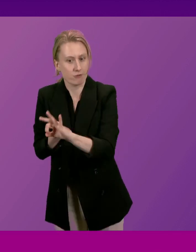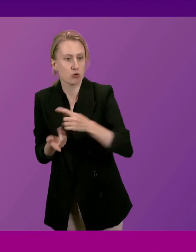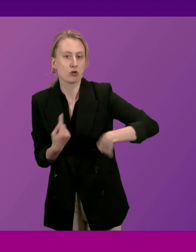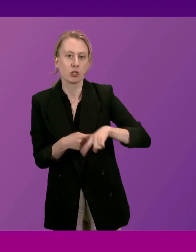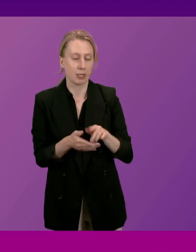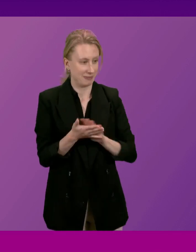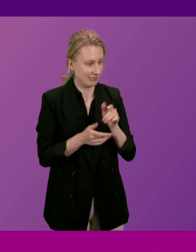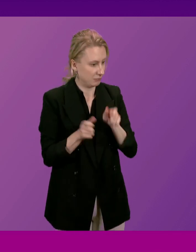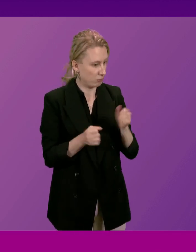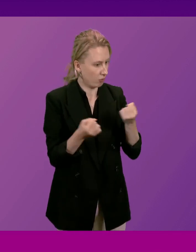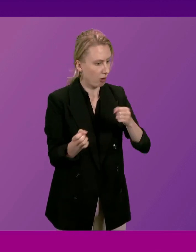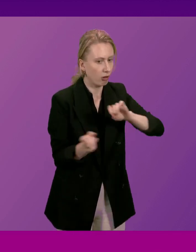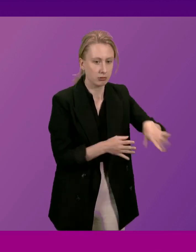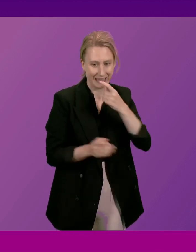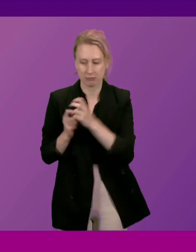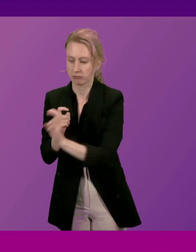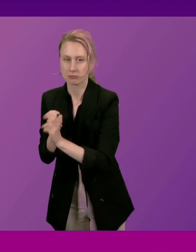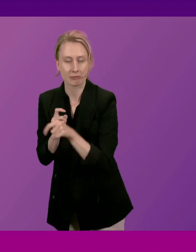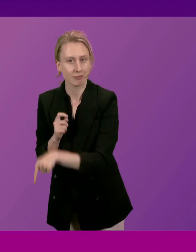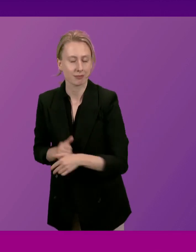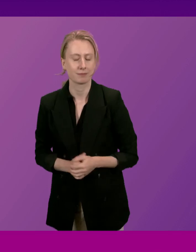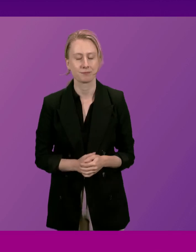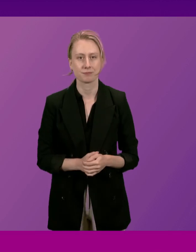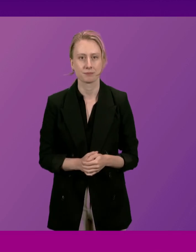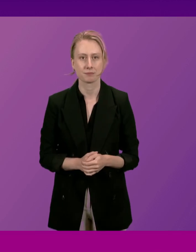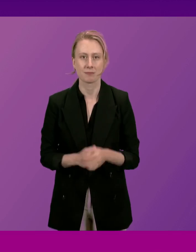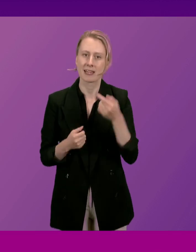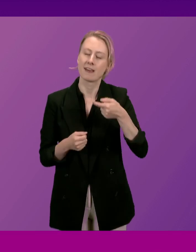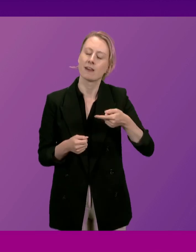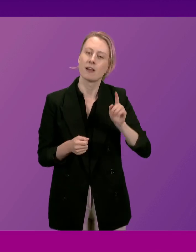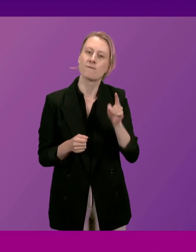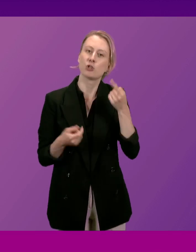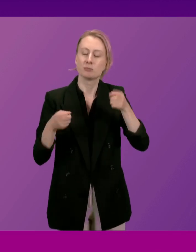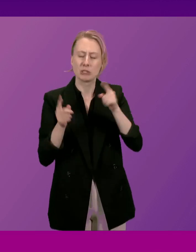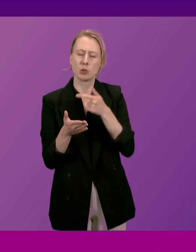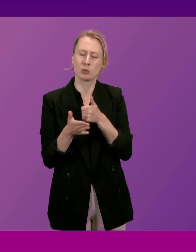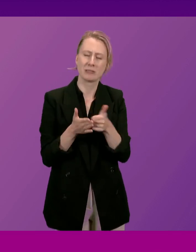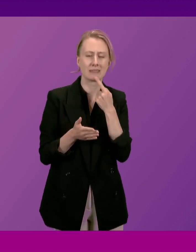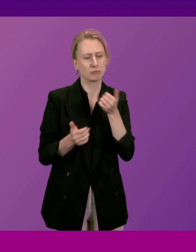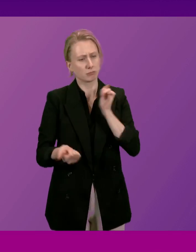of their cars. The First Minister often tells us how proud he is of balancing Scotland’s financial